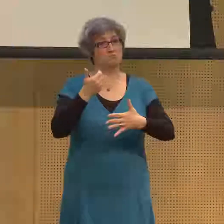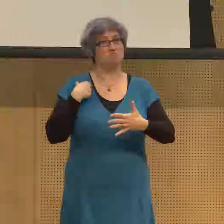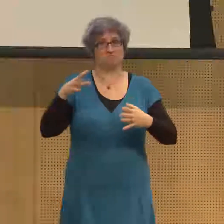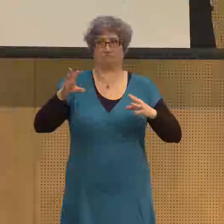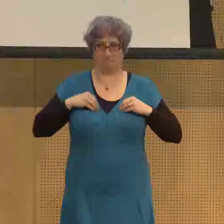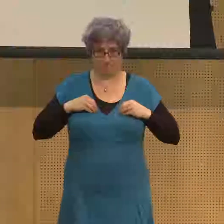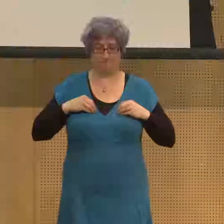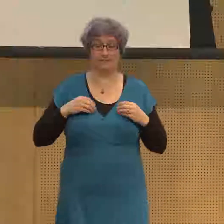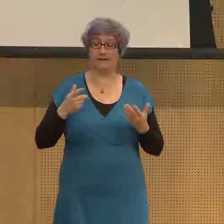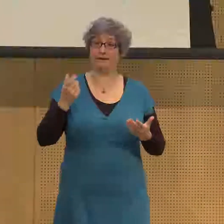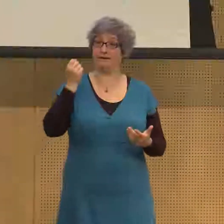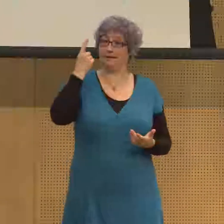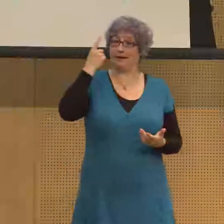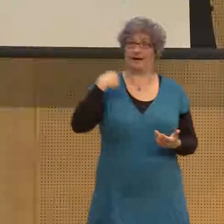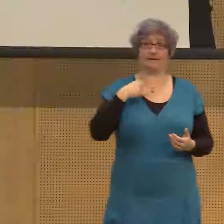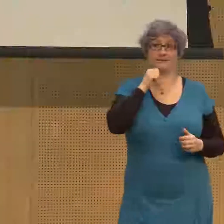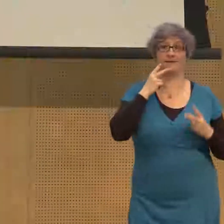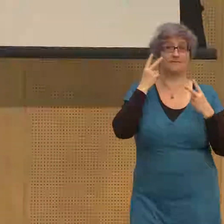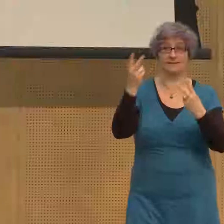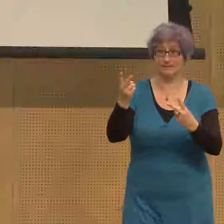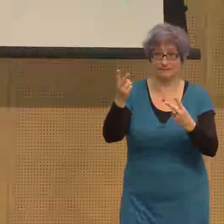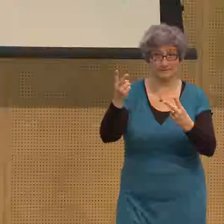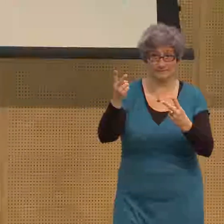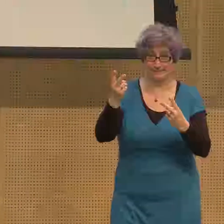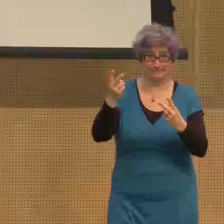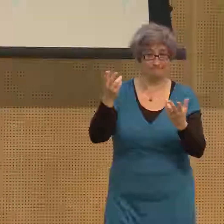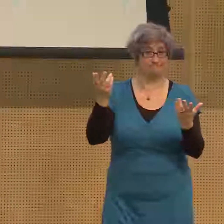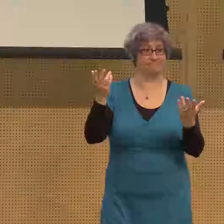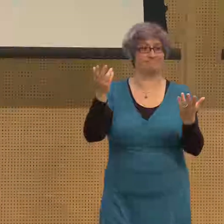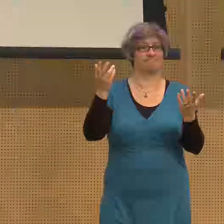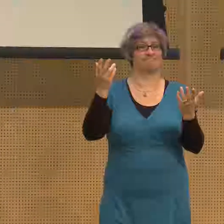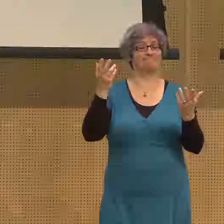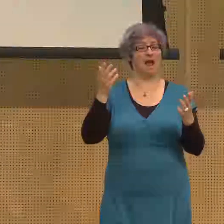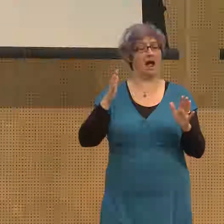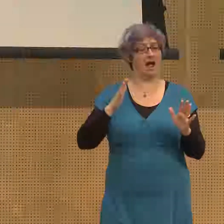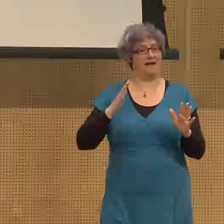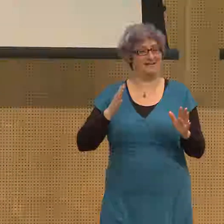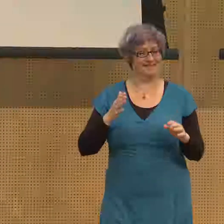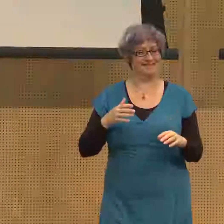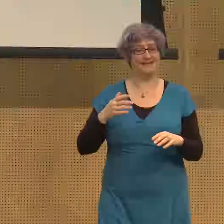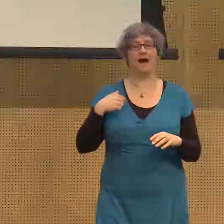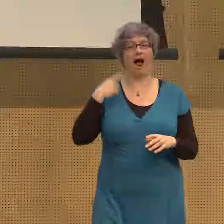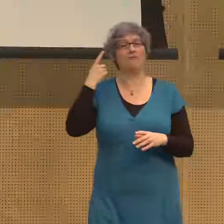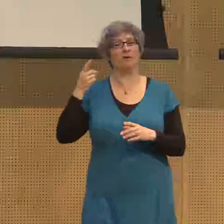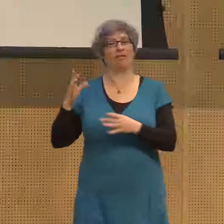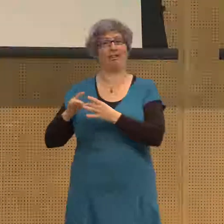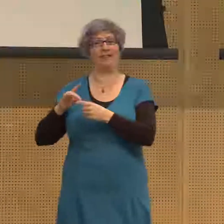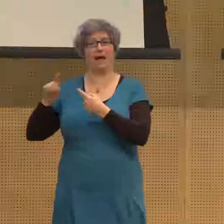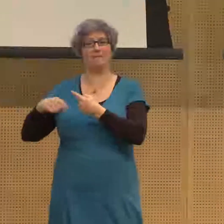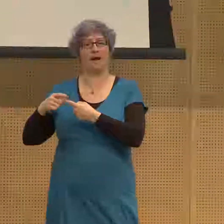for being a top engineering university, so... I had not visited but went ahead and accepted.